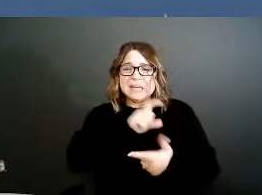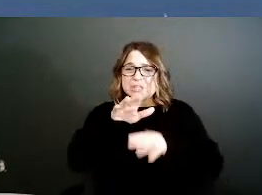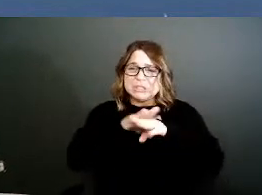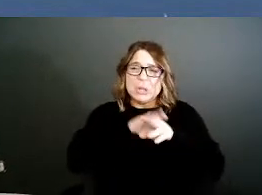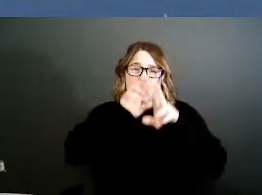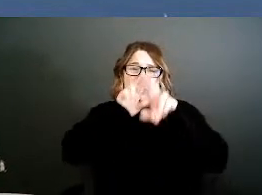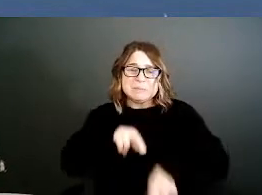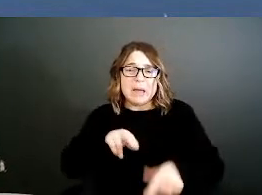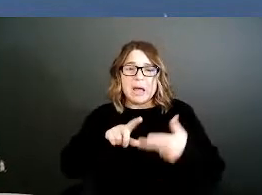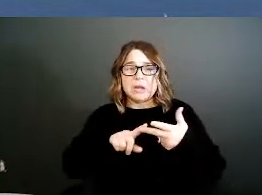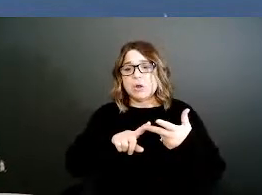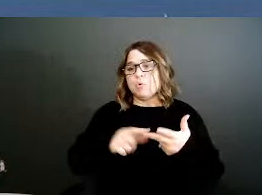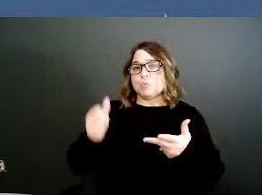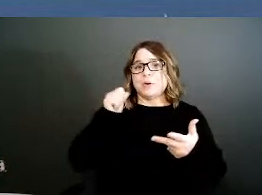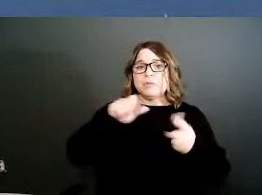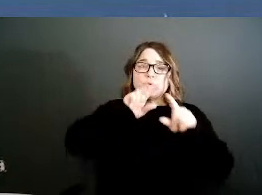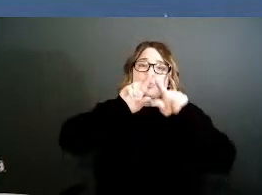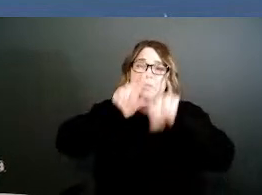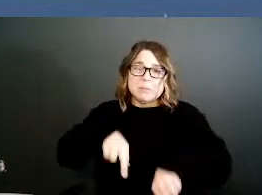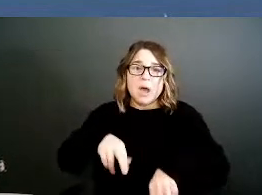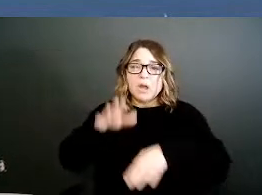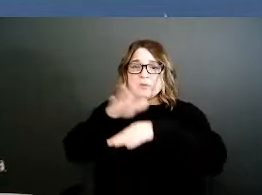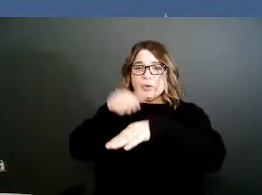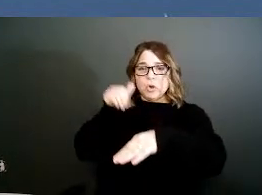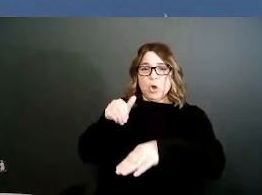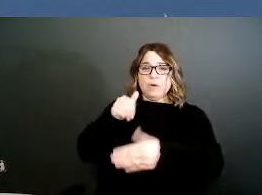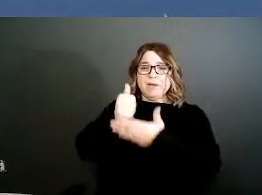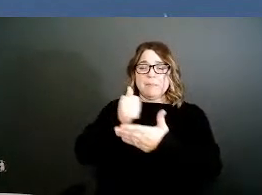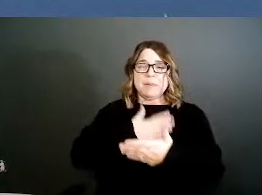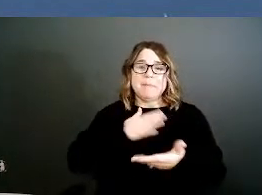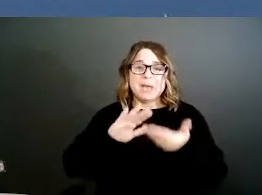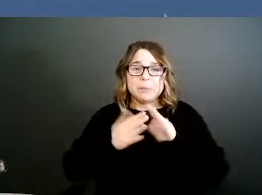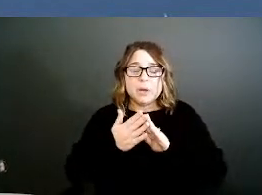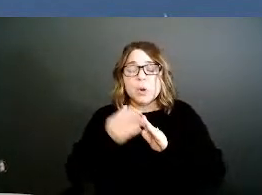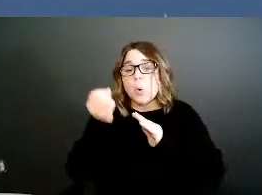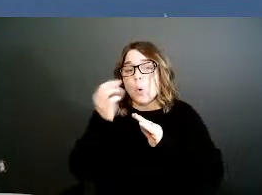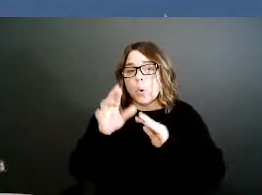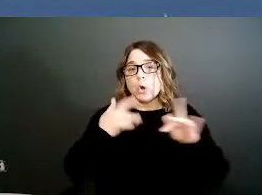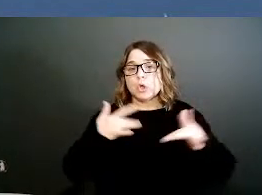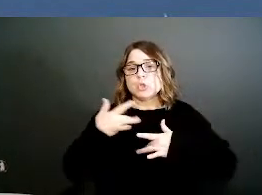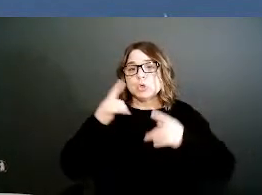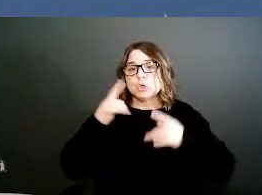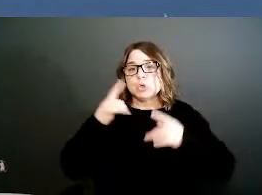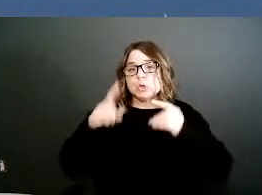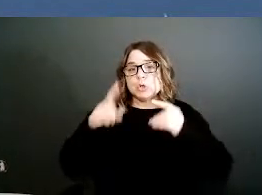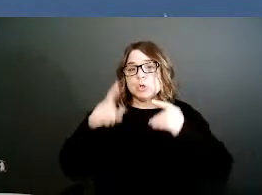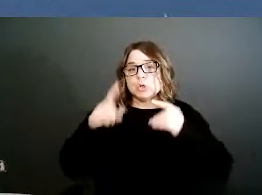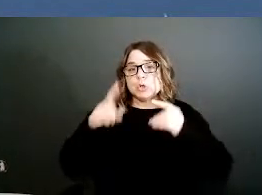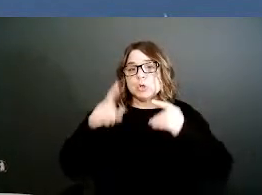COMMUNITY, OUTRIGHT REFUSED TO RESPOND TO CALLS FOR HELP IN THEIR OR THEY WERE CONCERNED ABOUT THE SAFETY OF THEIR CHILDREN OR THEMSELVES WHEN CALLING THE POLICE.